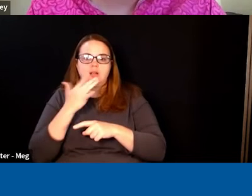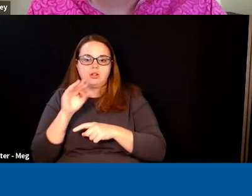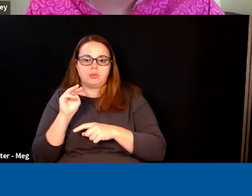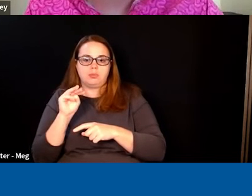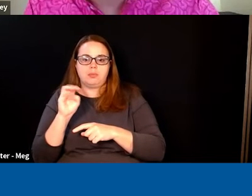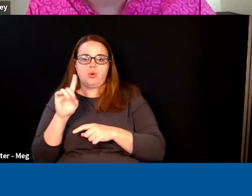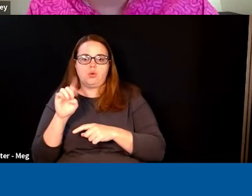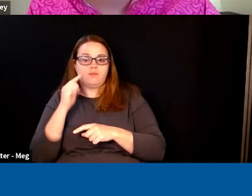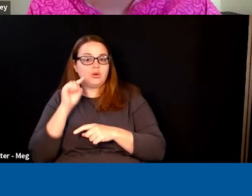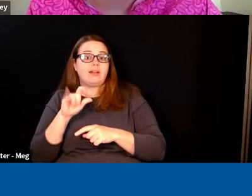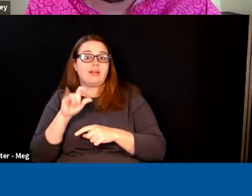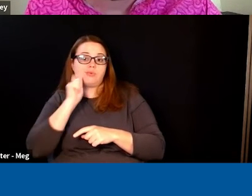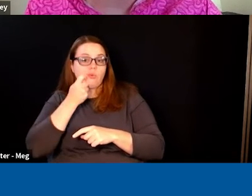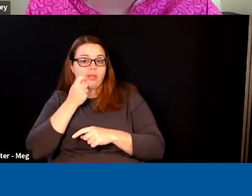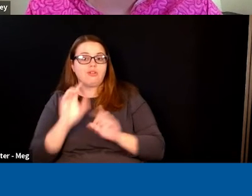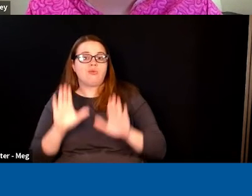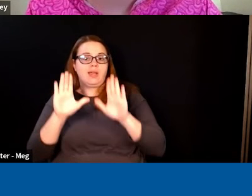which is another great example of semantity goodness.